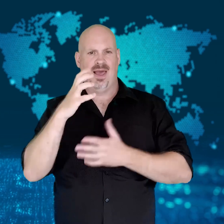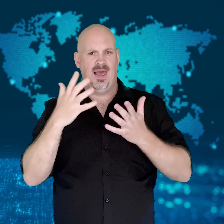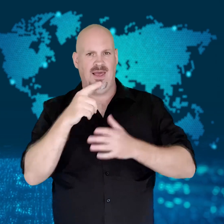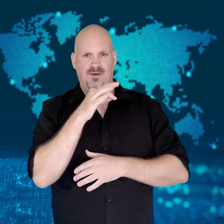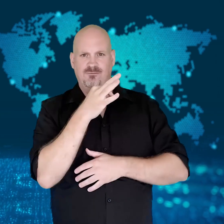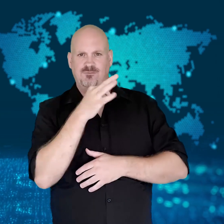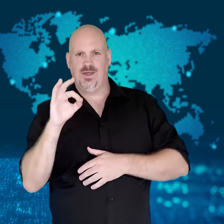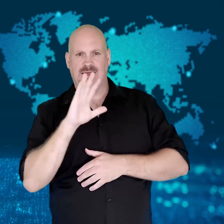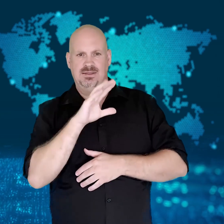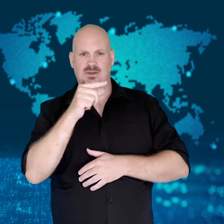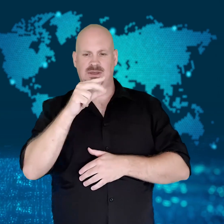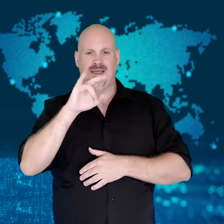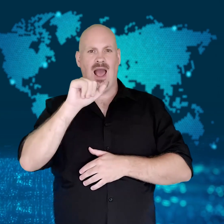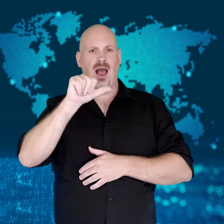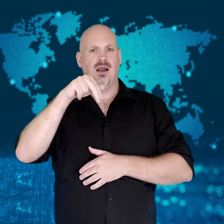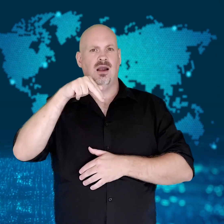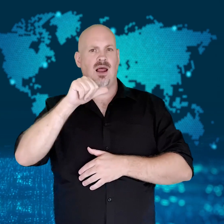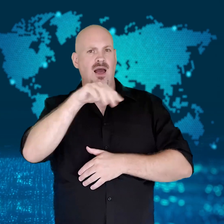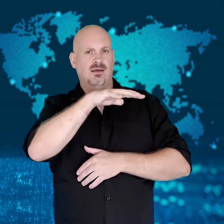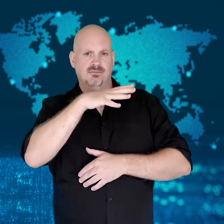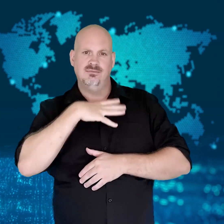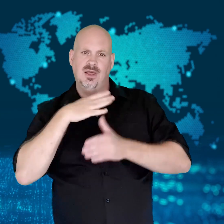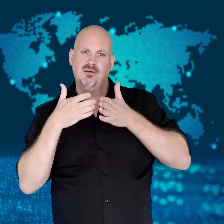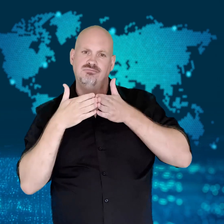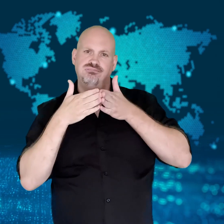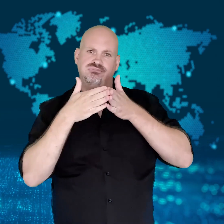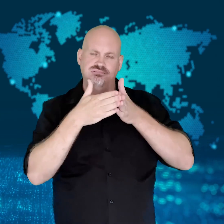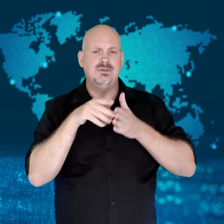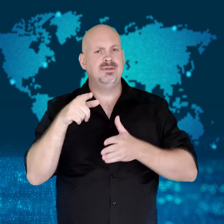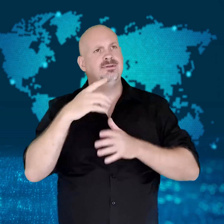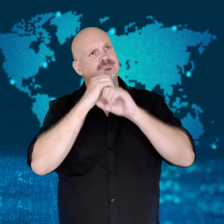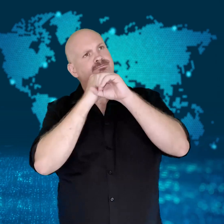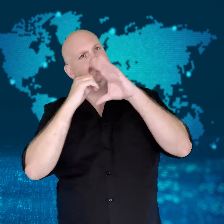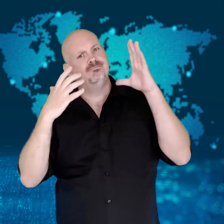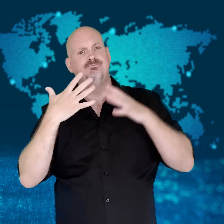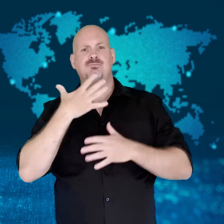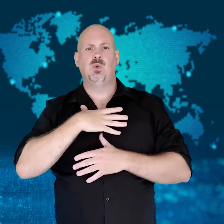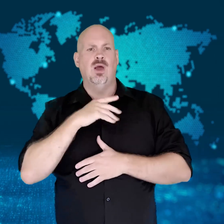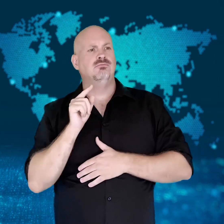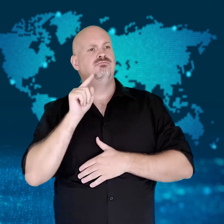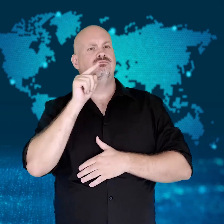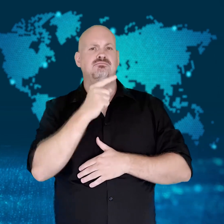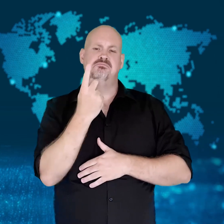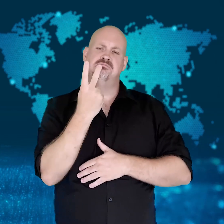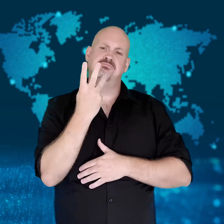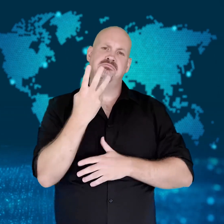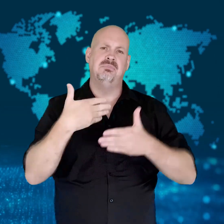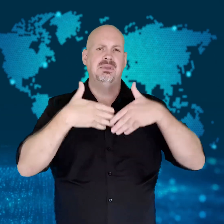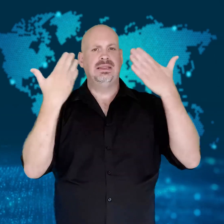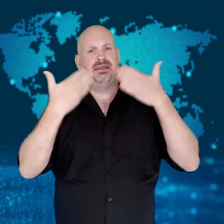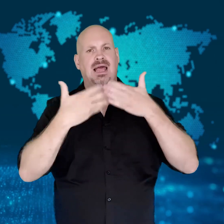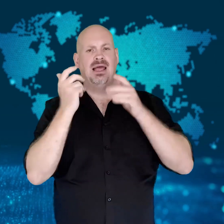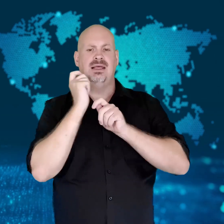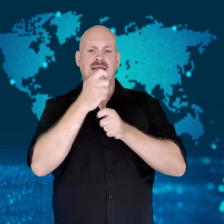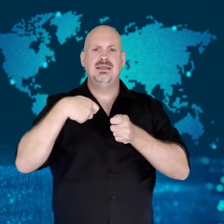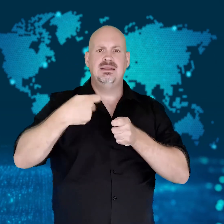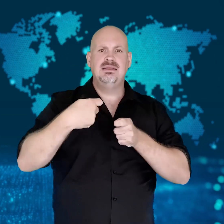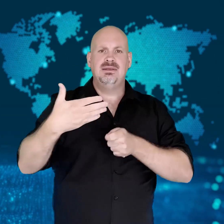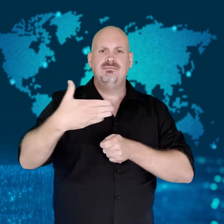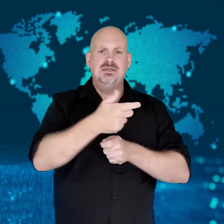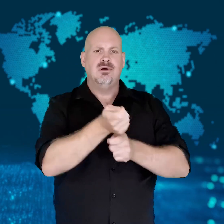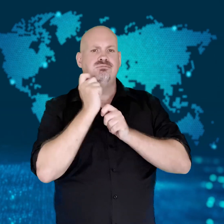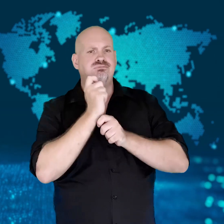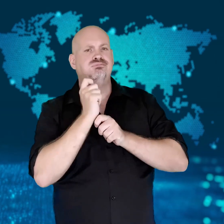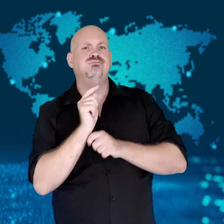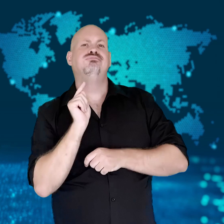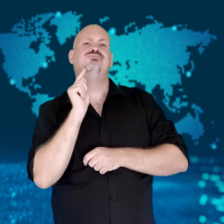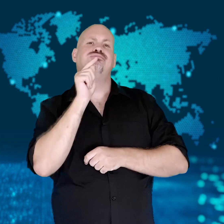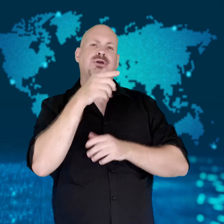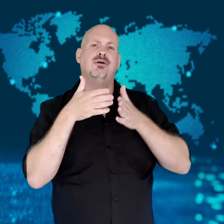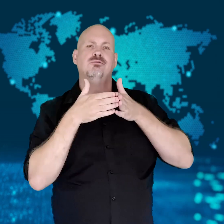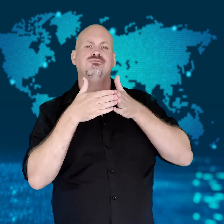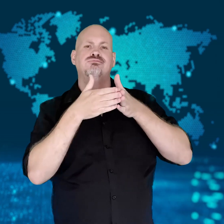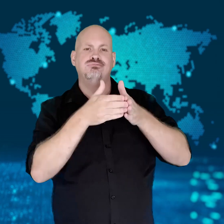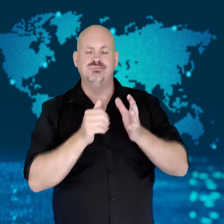However, the boat started to sink and Rodriguez said he panicked because